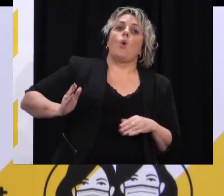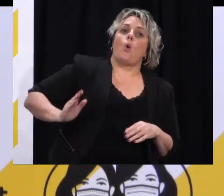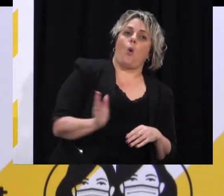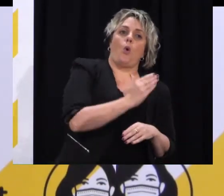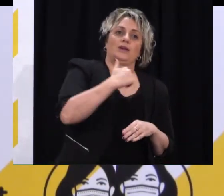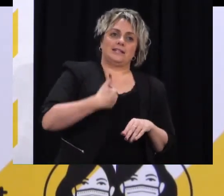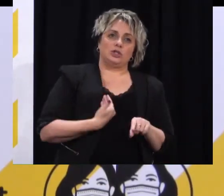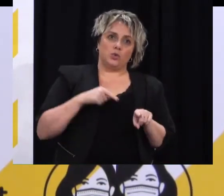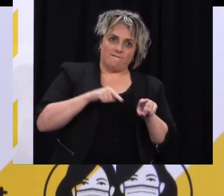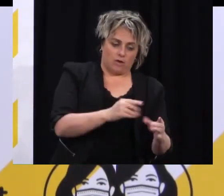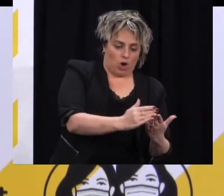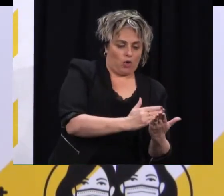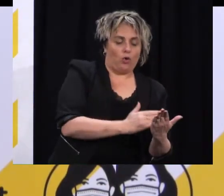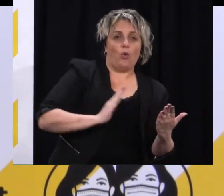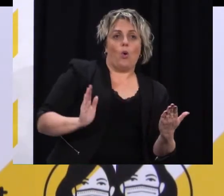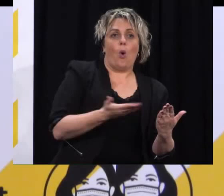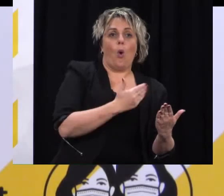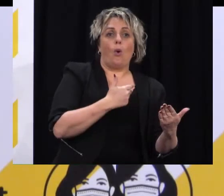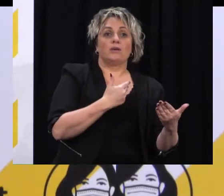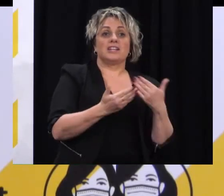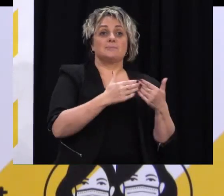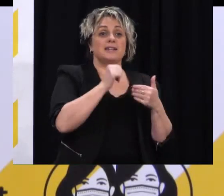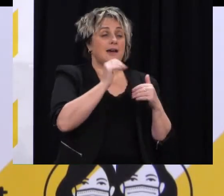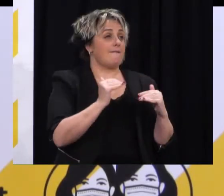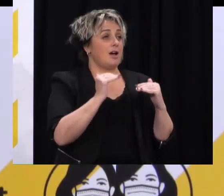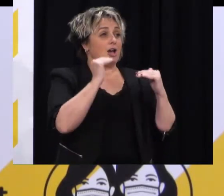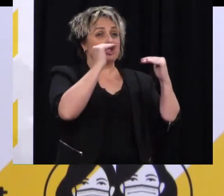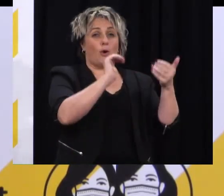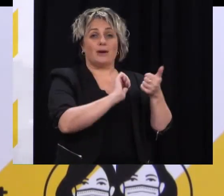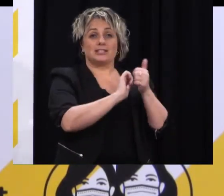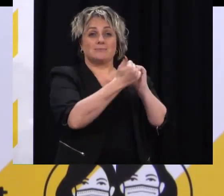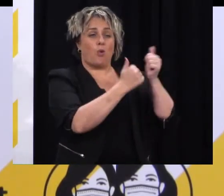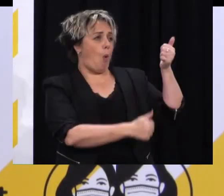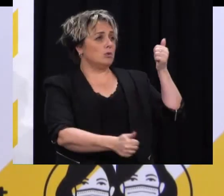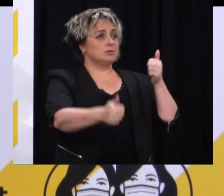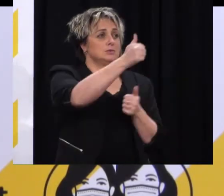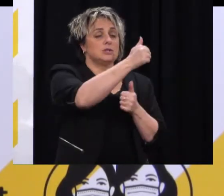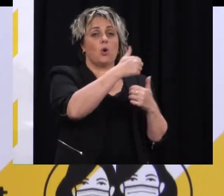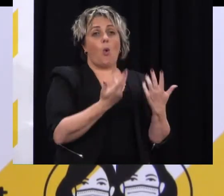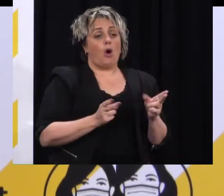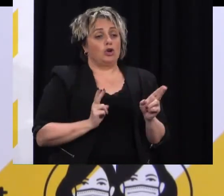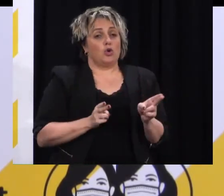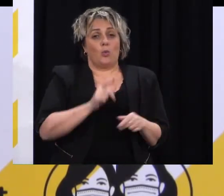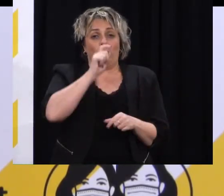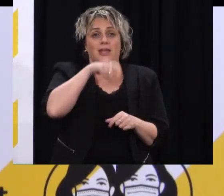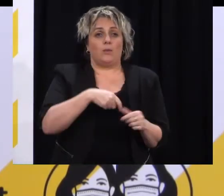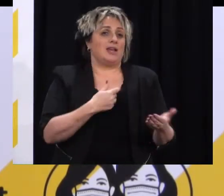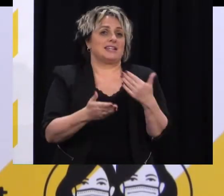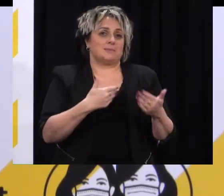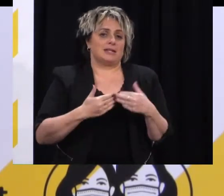roles. I guess it's just a timely reminder that it needs